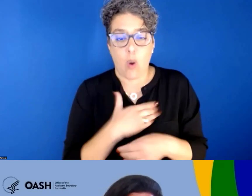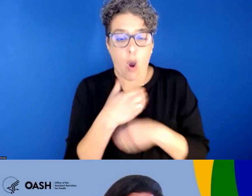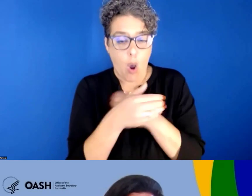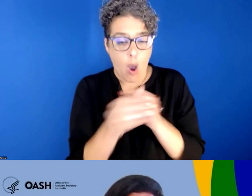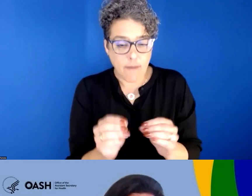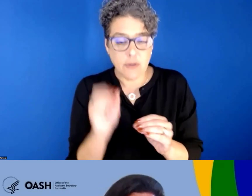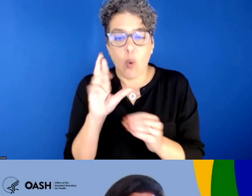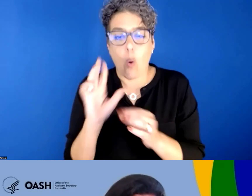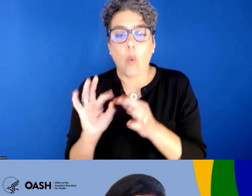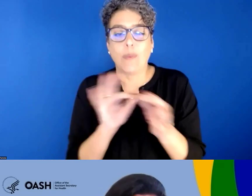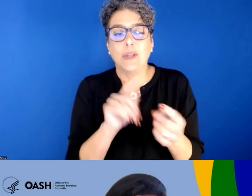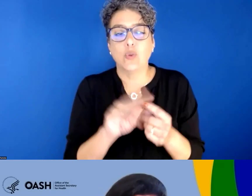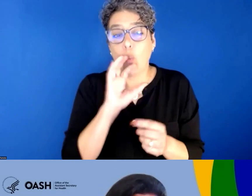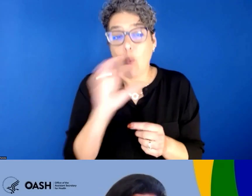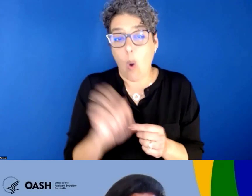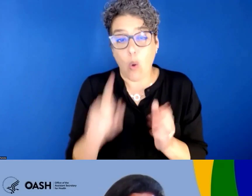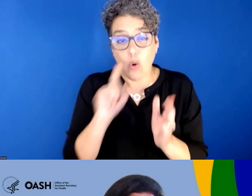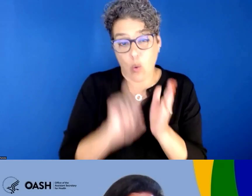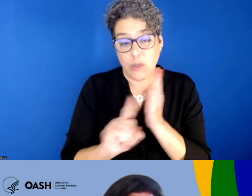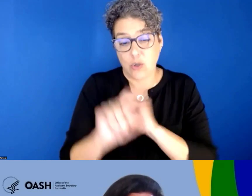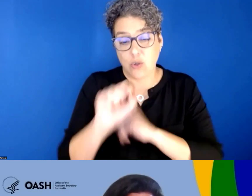So some of it actually ended being cases,